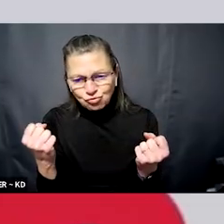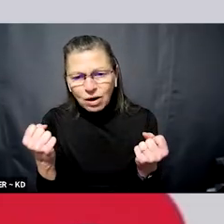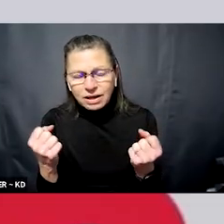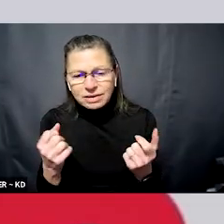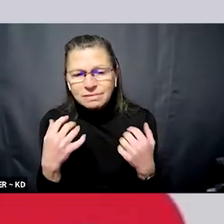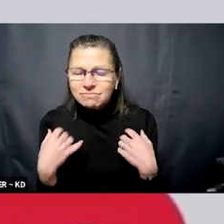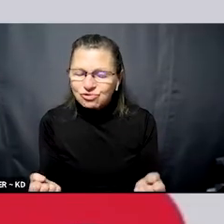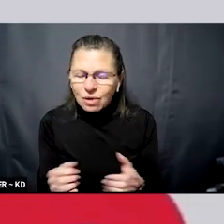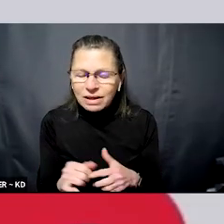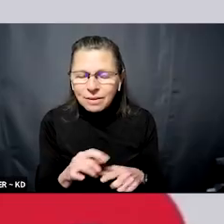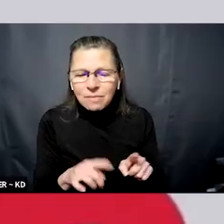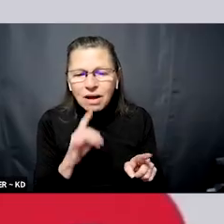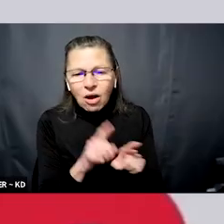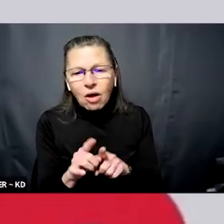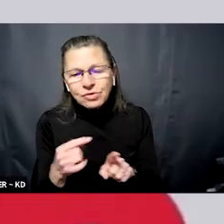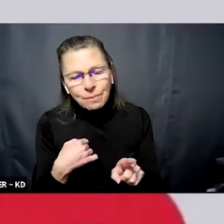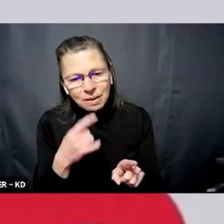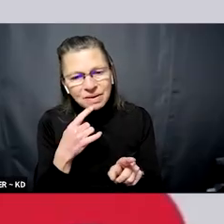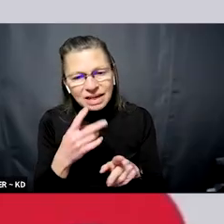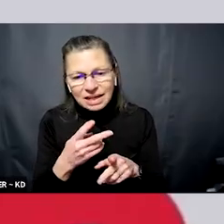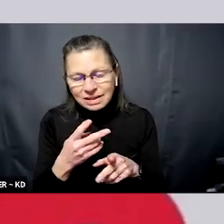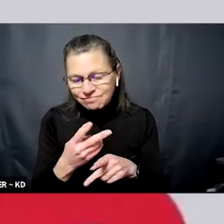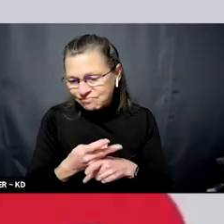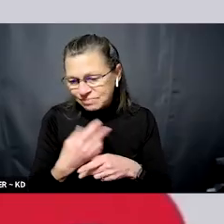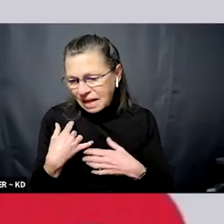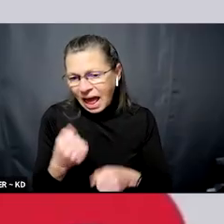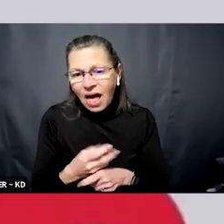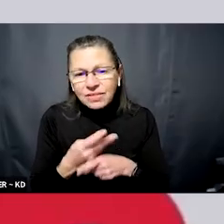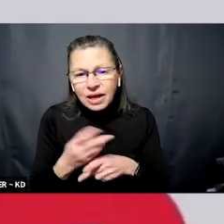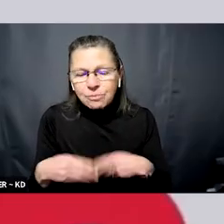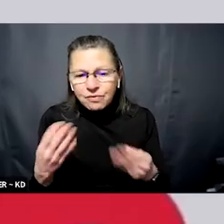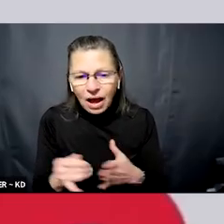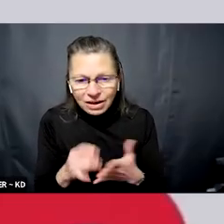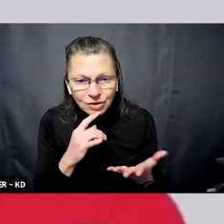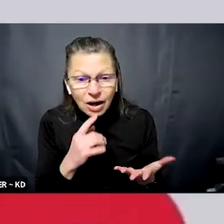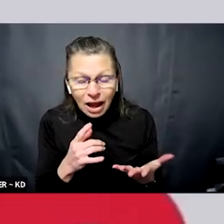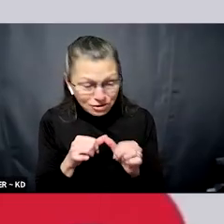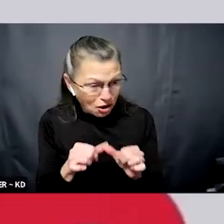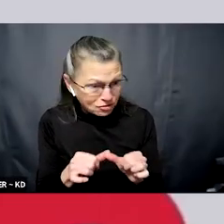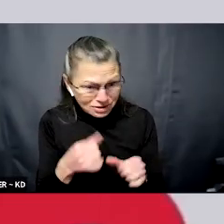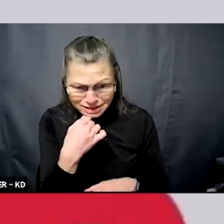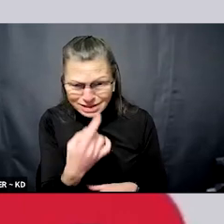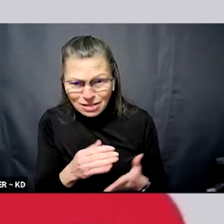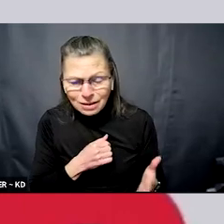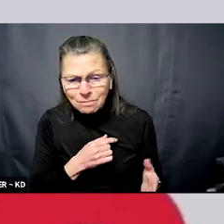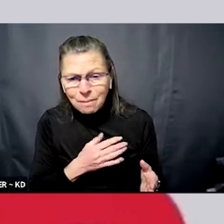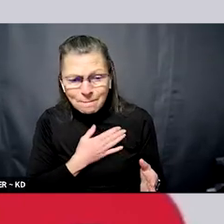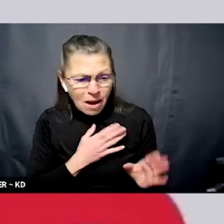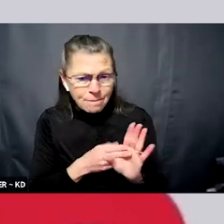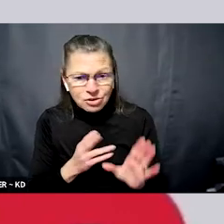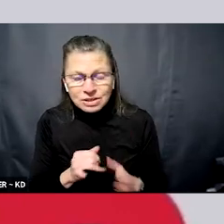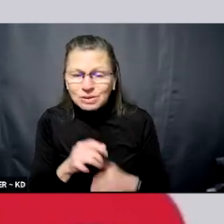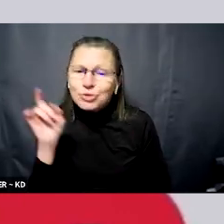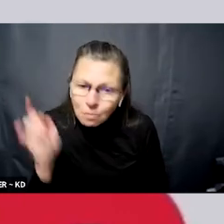provider and me constantly telling my participants that you need to reach out for help and that